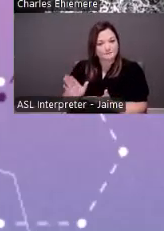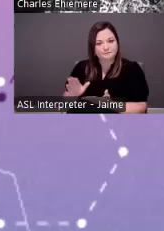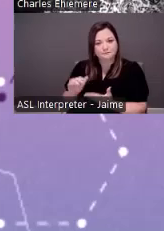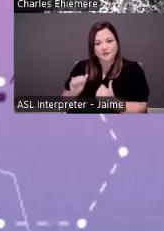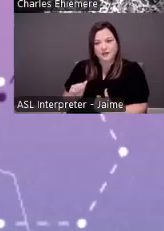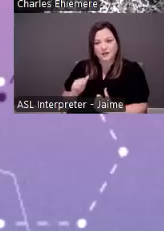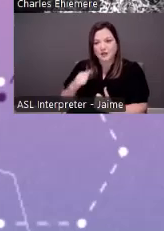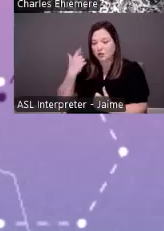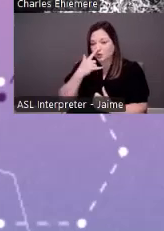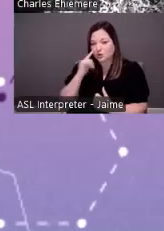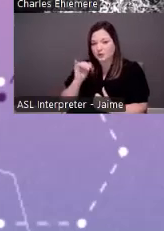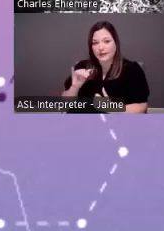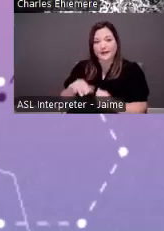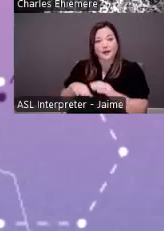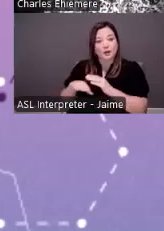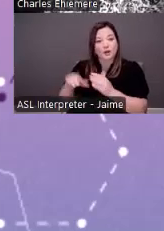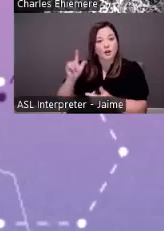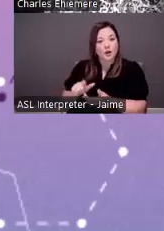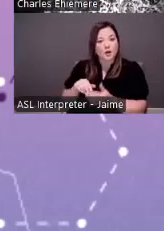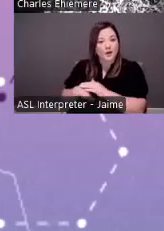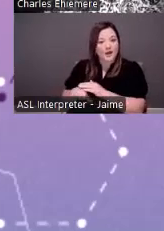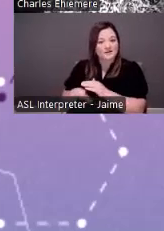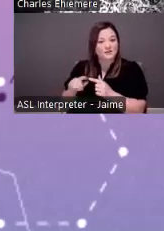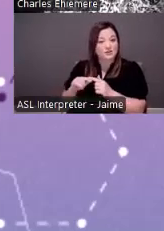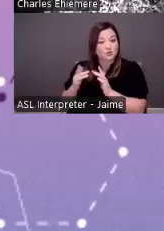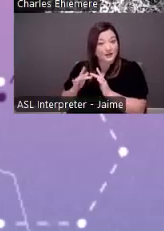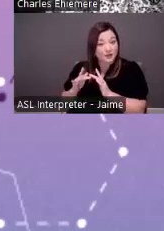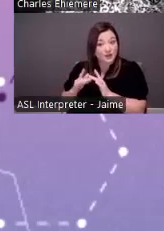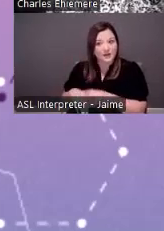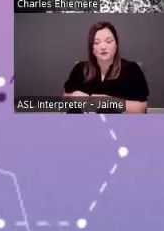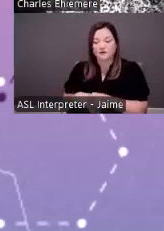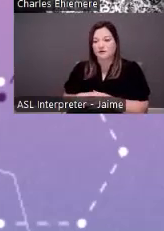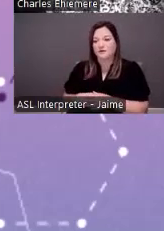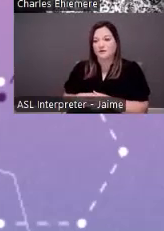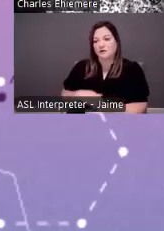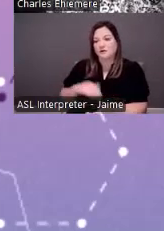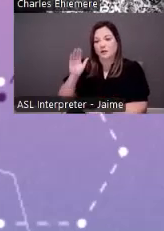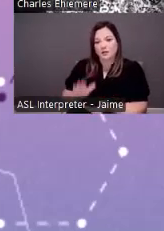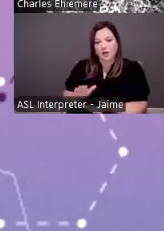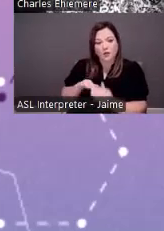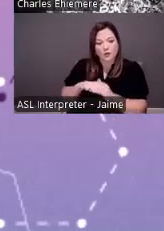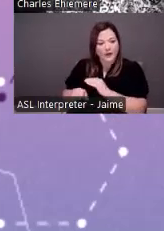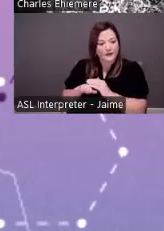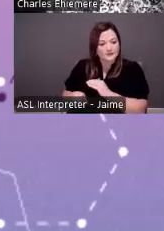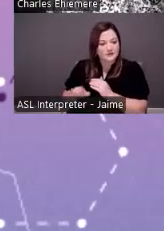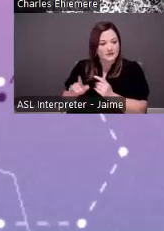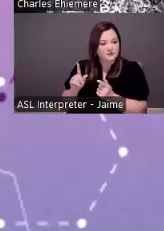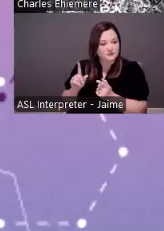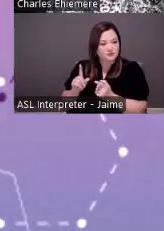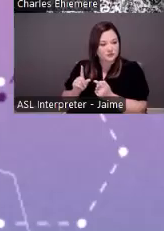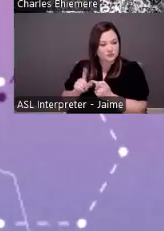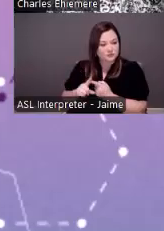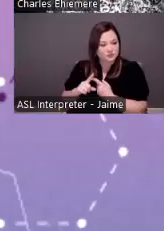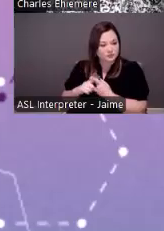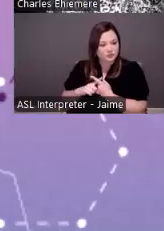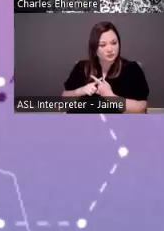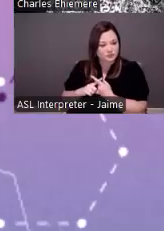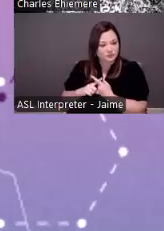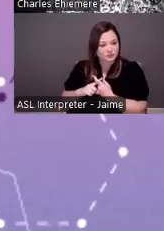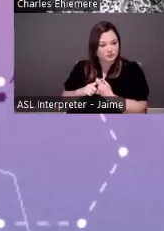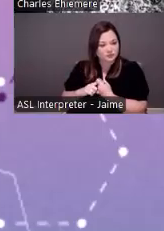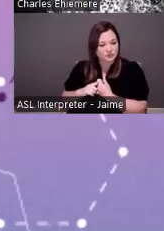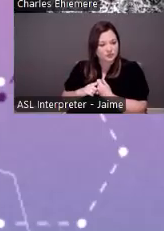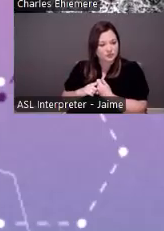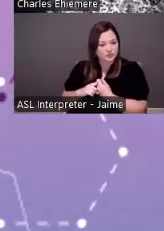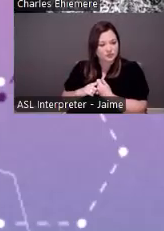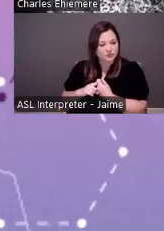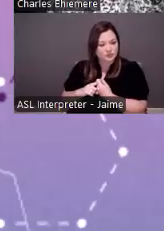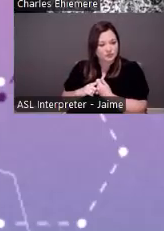to internet, low access to internet-enabled phones,